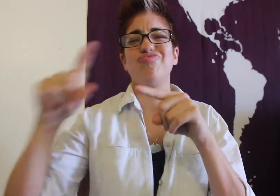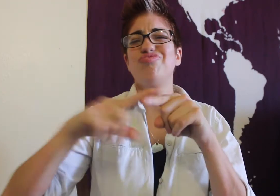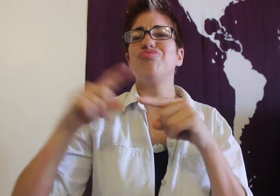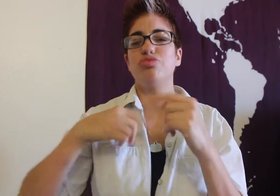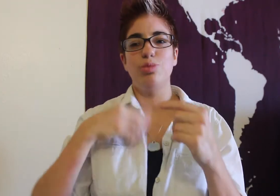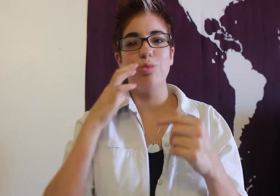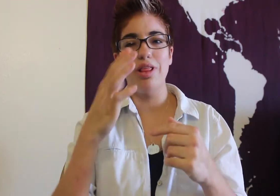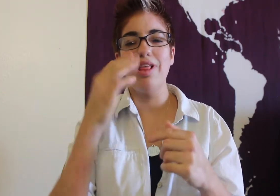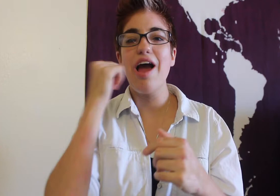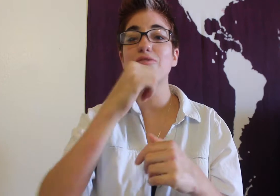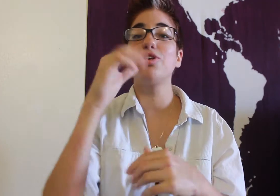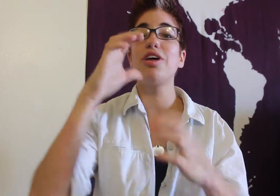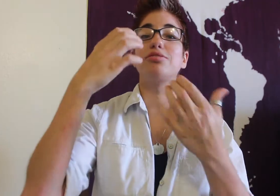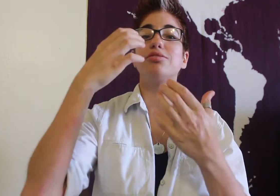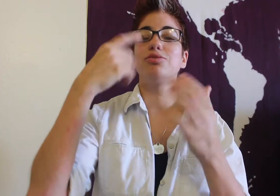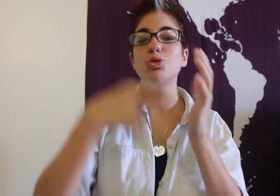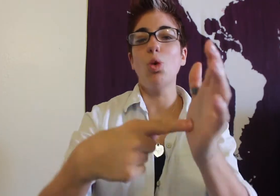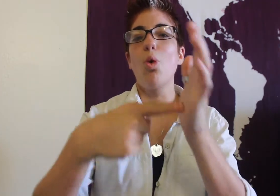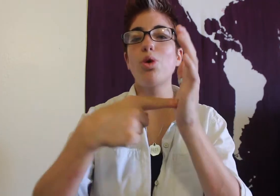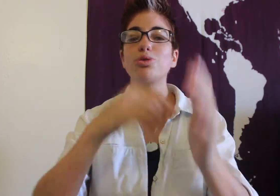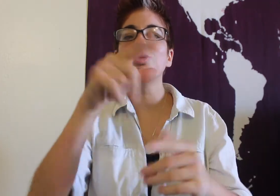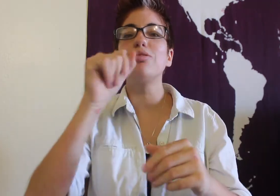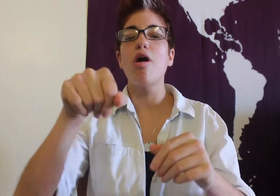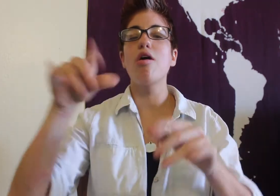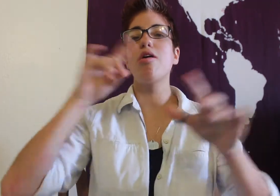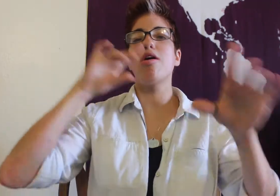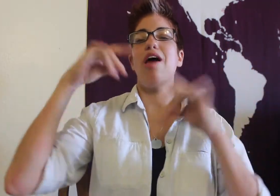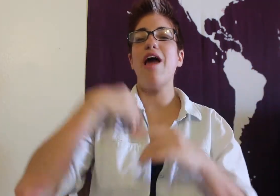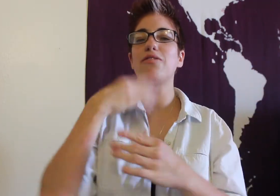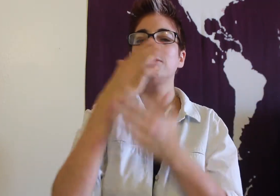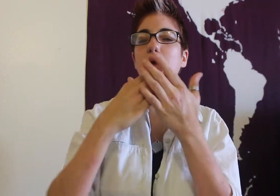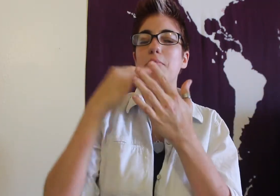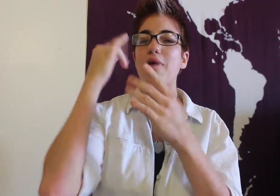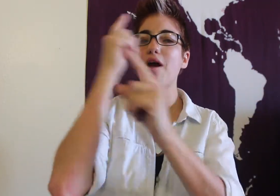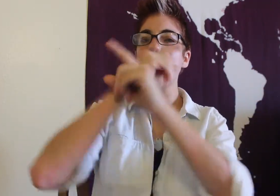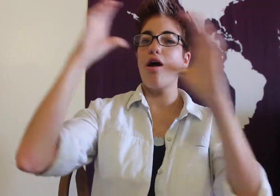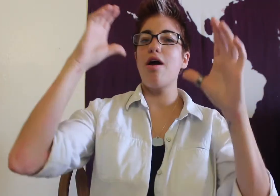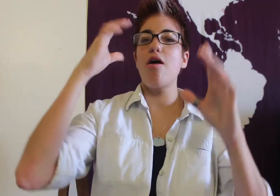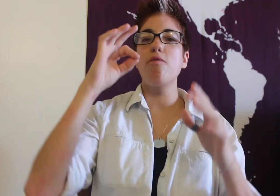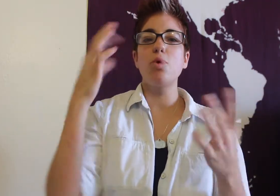Through a showing every class, you will have a good idea of